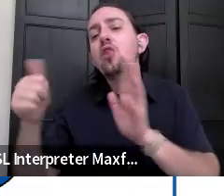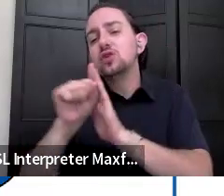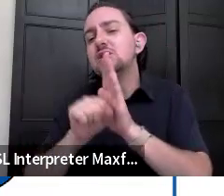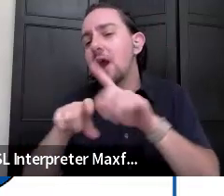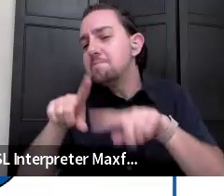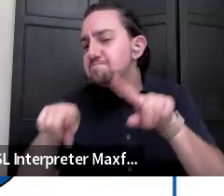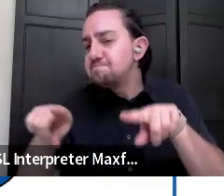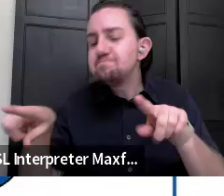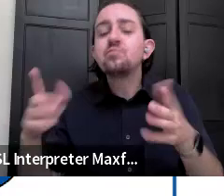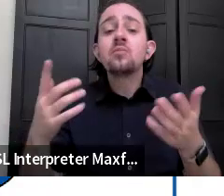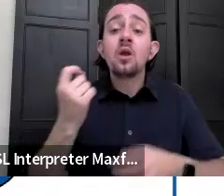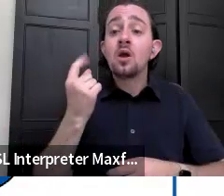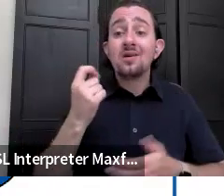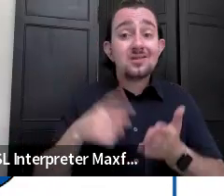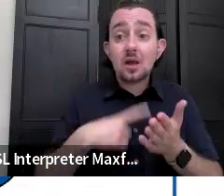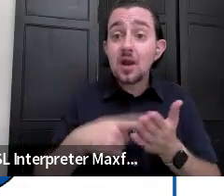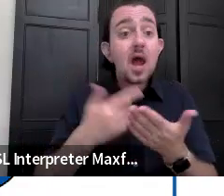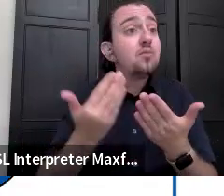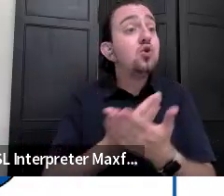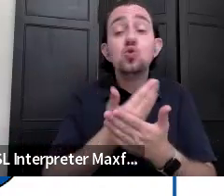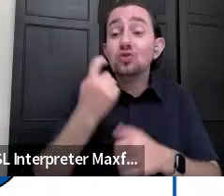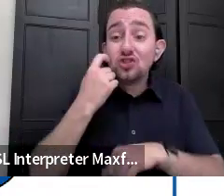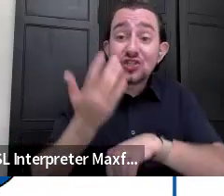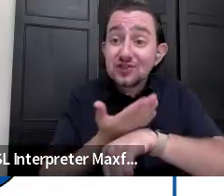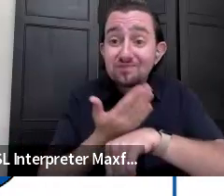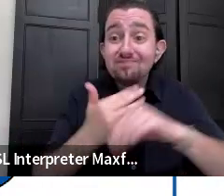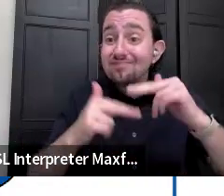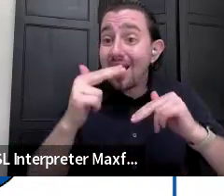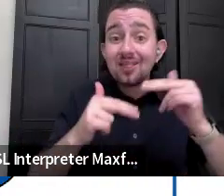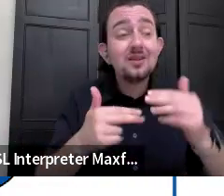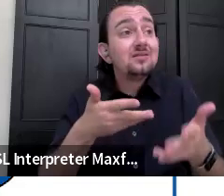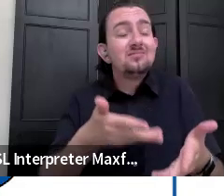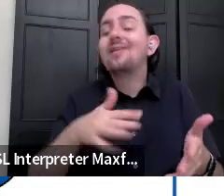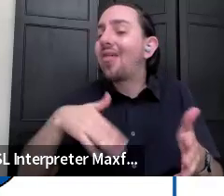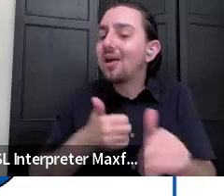Even new housing sometimes that's built is not following the requirements for design